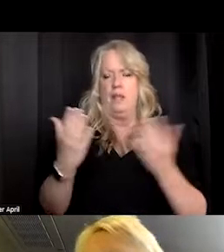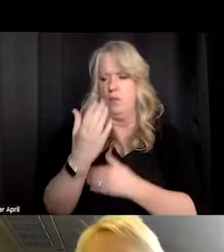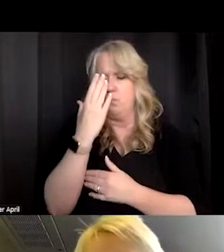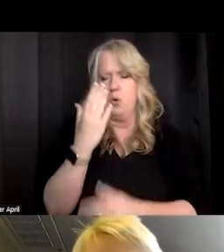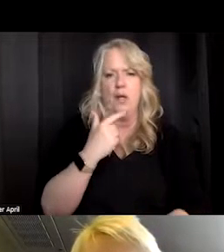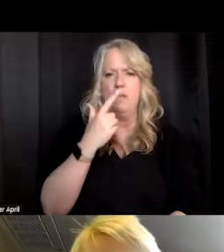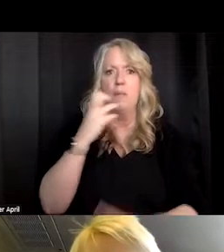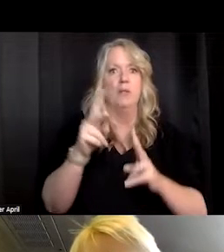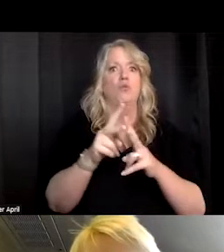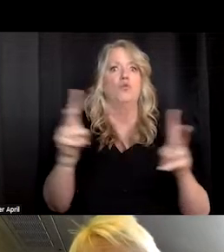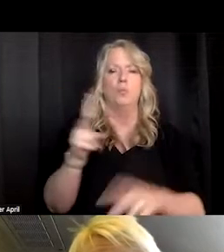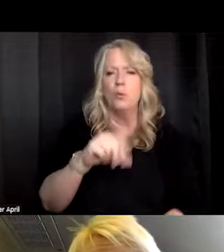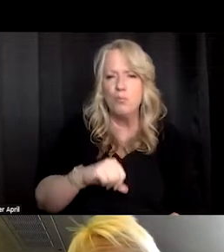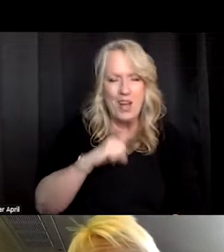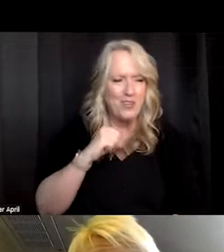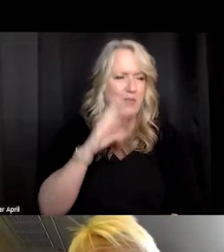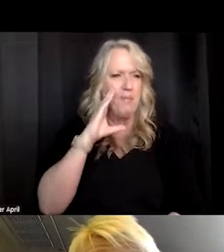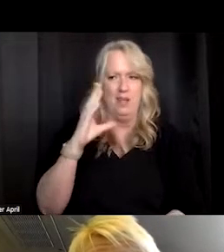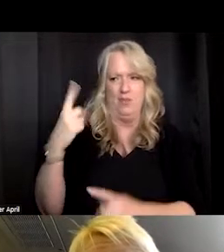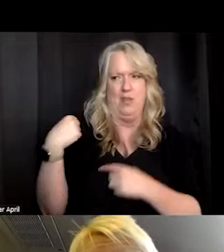SO, ALL OF OUR STATES, ONE THING THAT I WAS